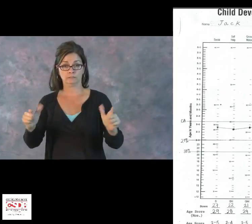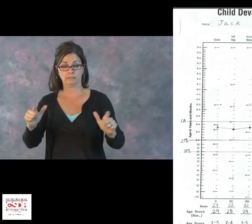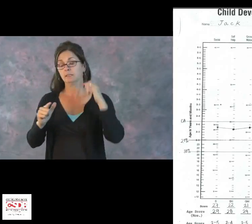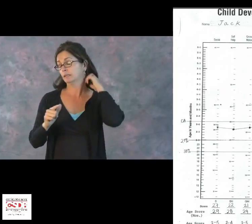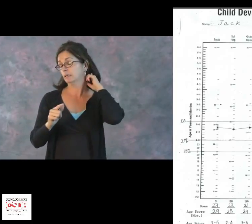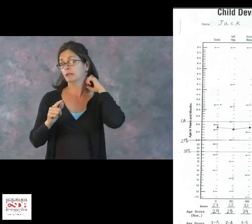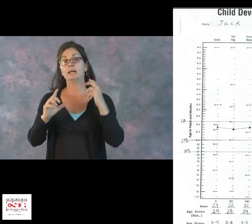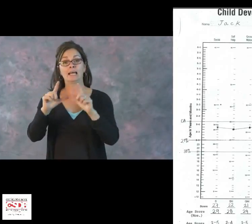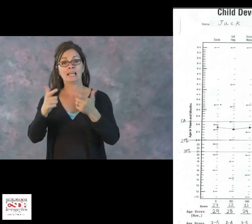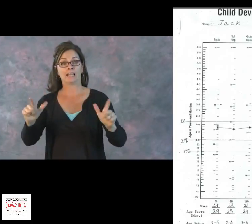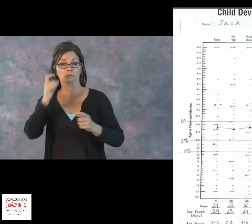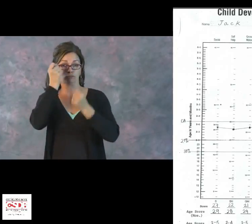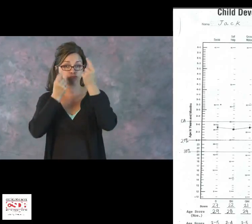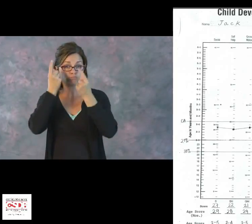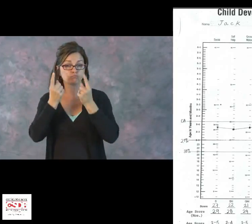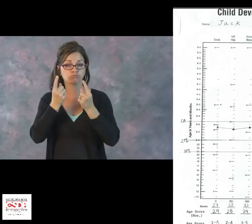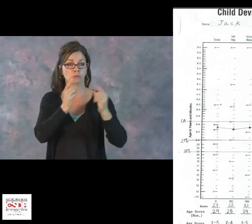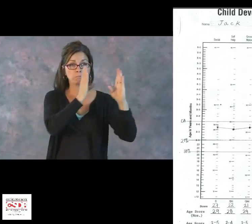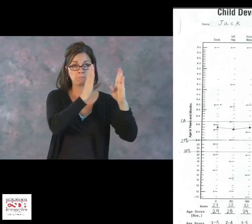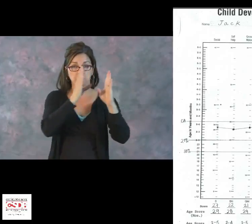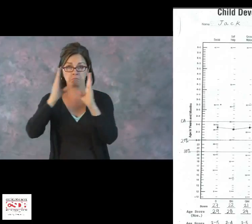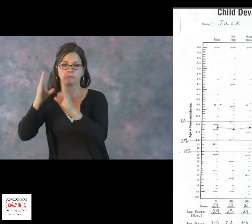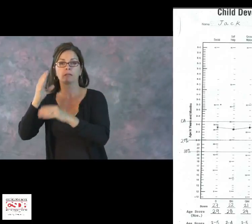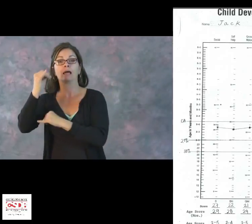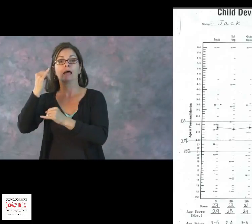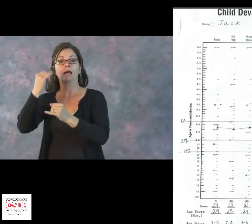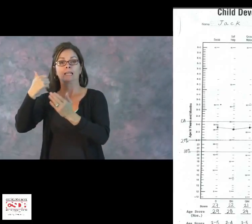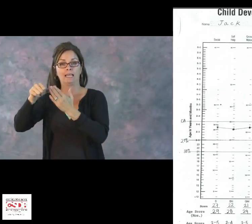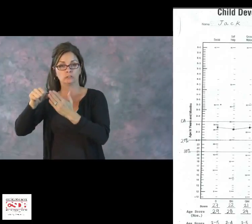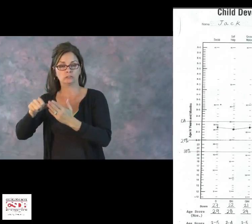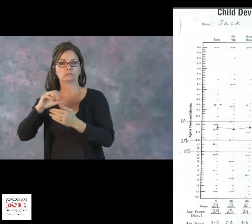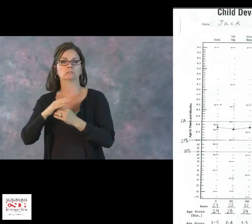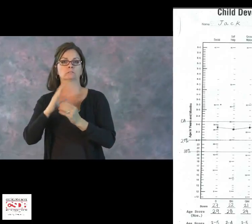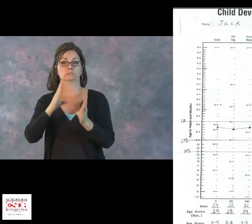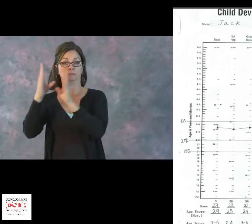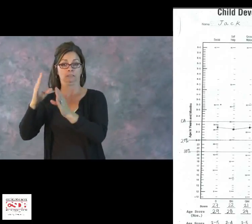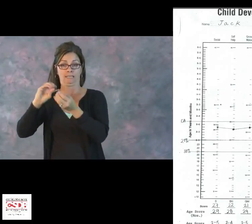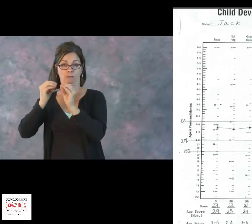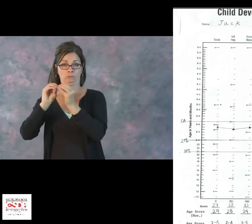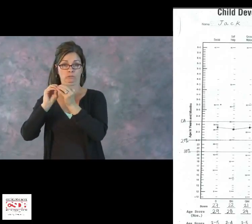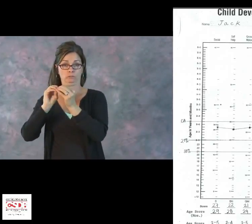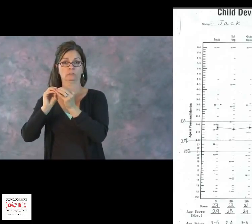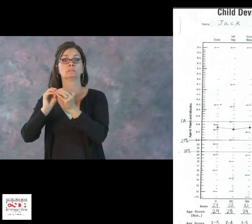Language Comprehension, Letters, Numbers,